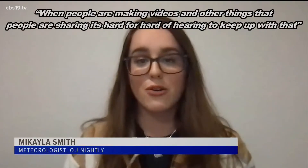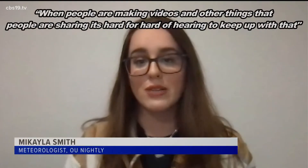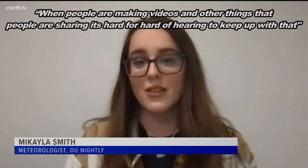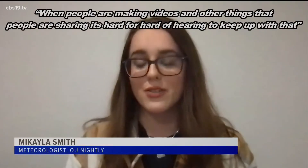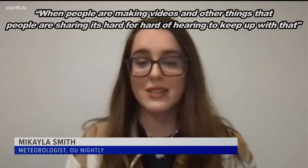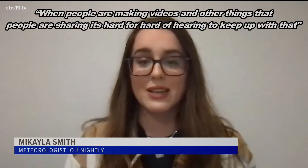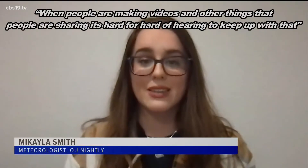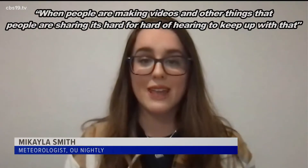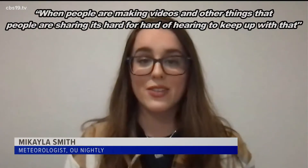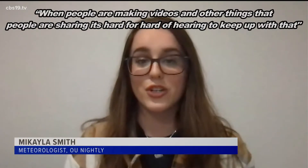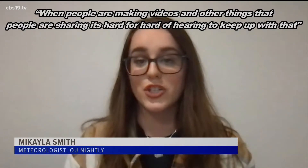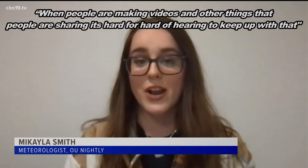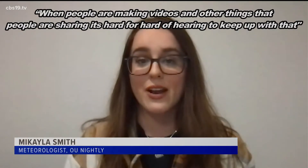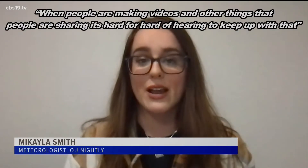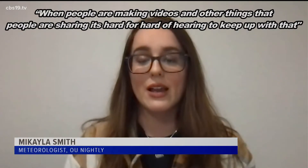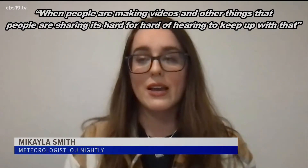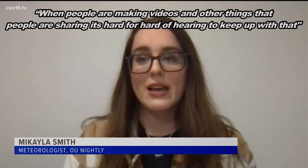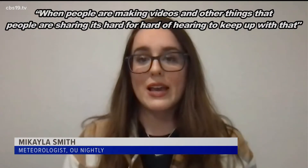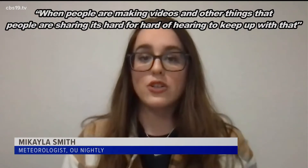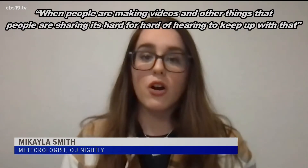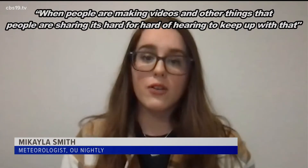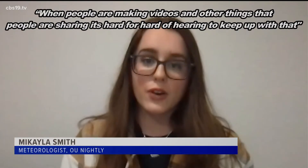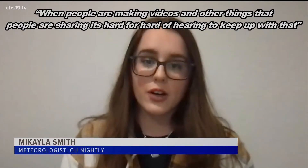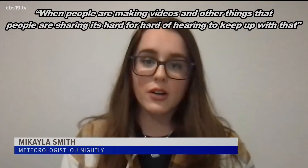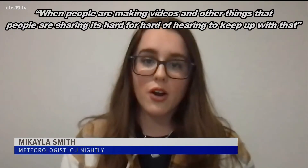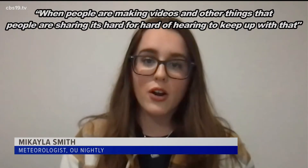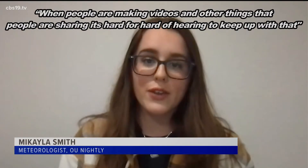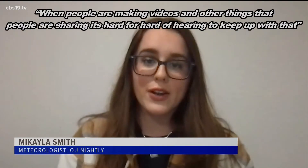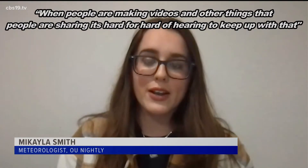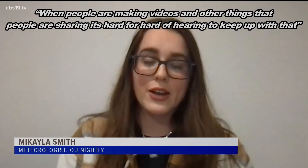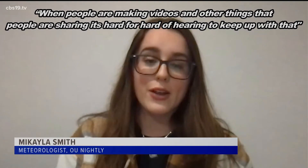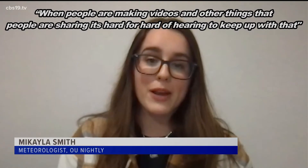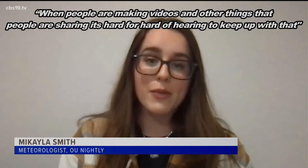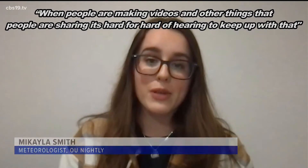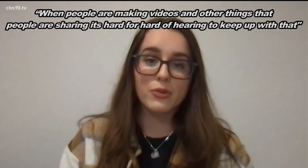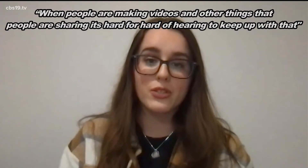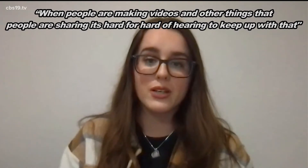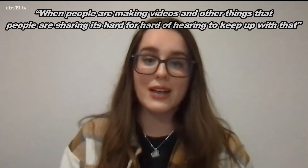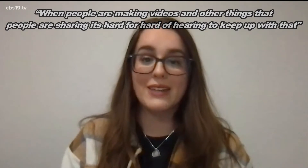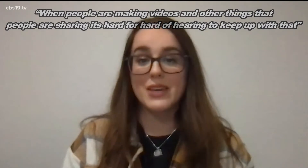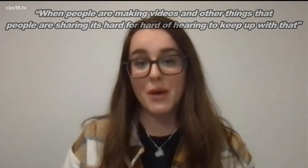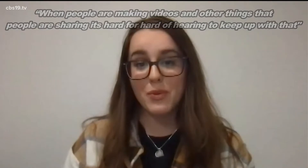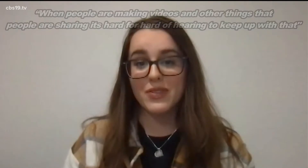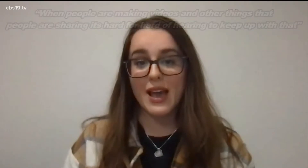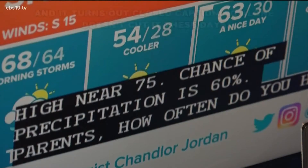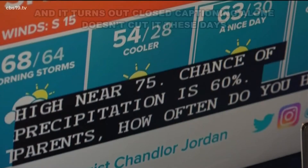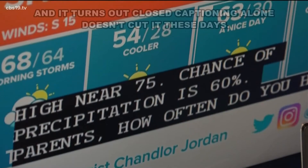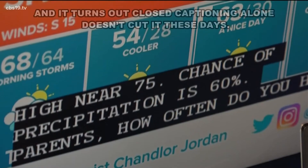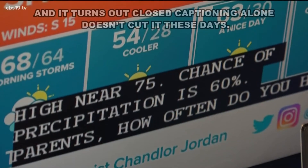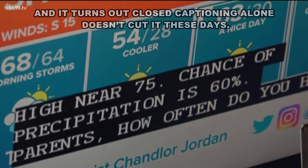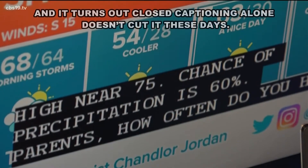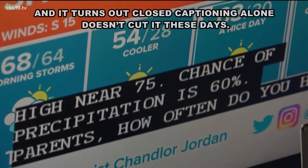and other things like that, but they're sharing. It's hard for hard of hearing and hearing impaired people to kind of keep up with that. And it turns out,